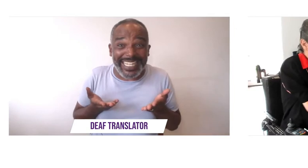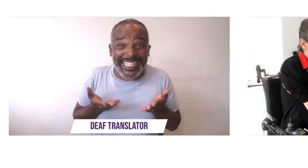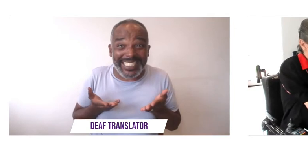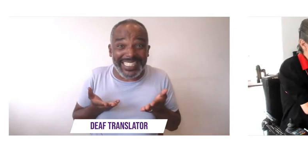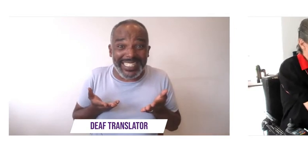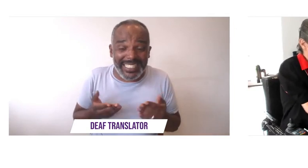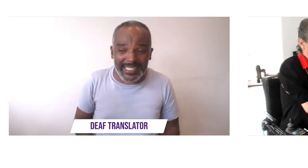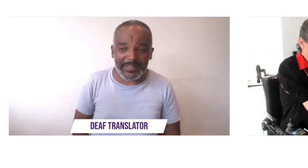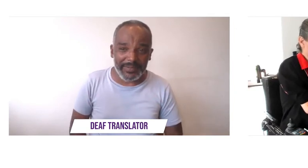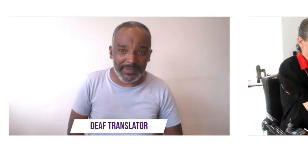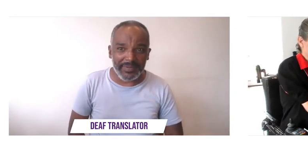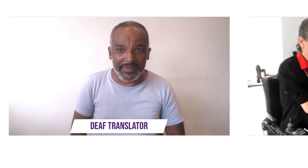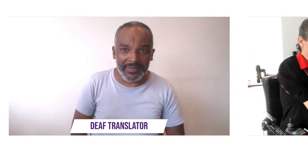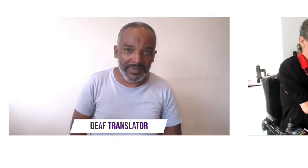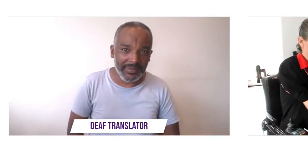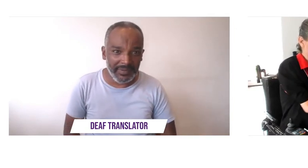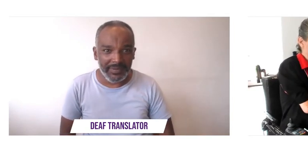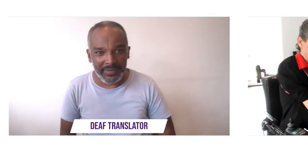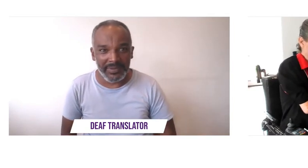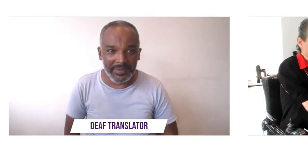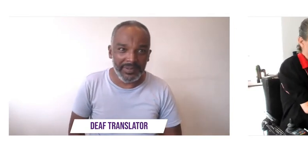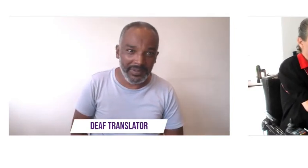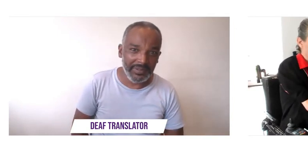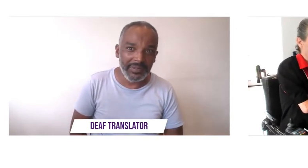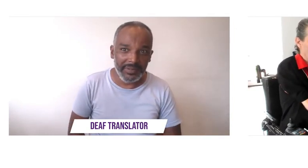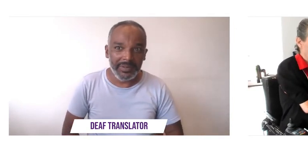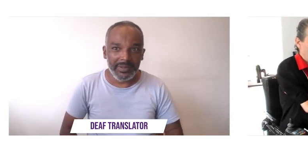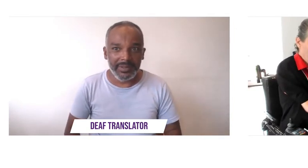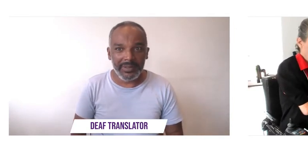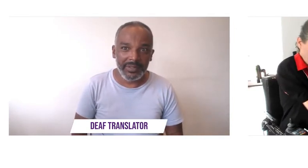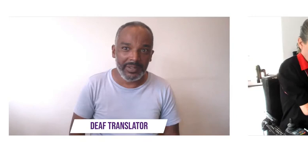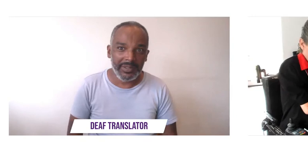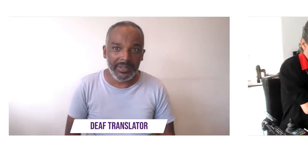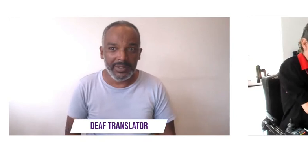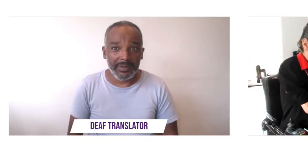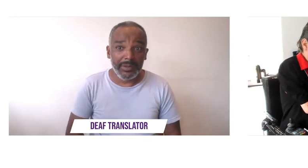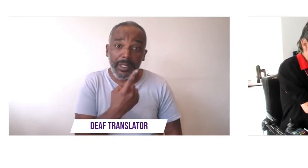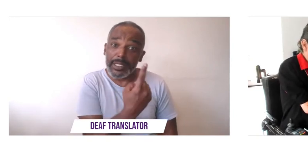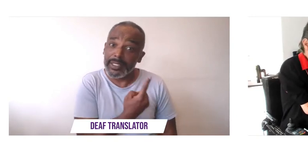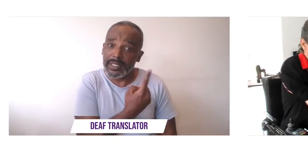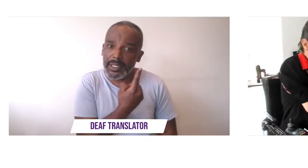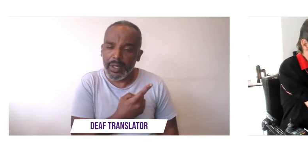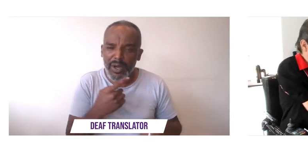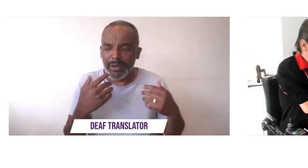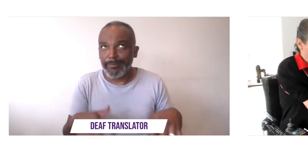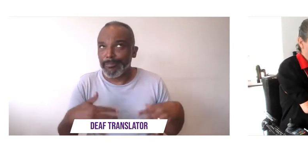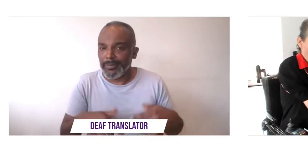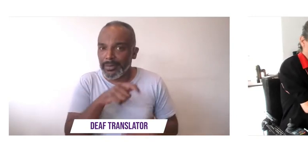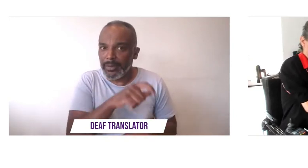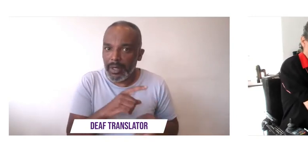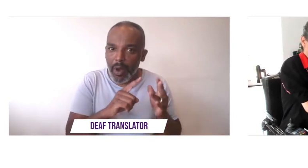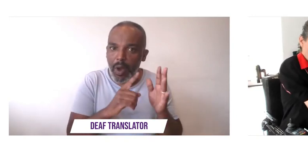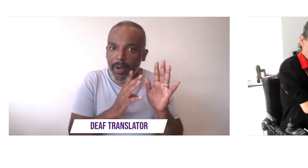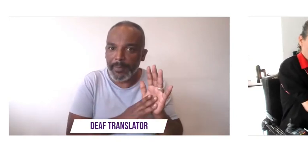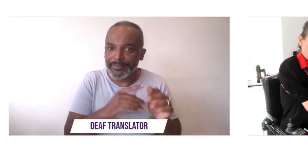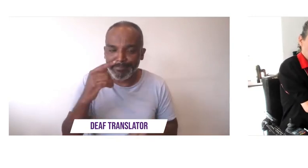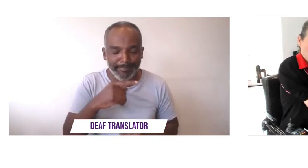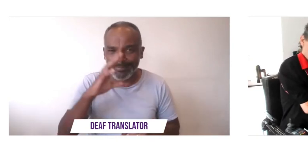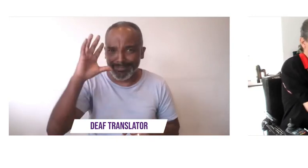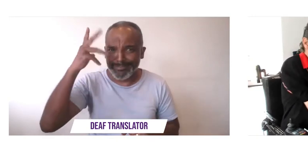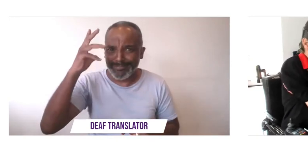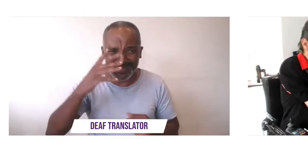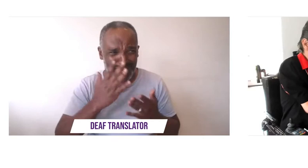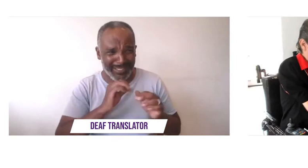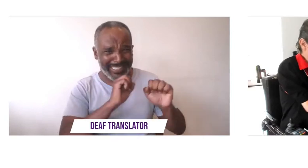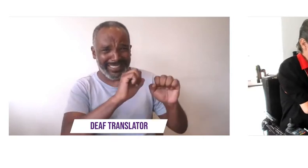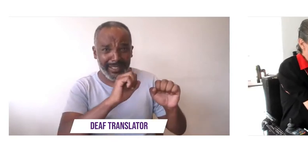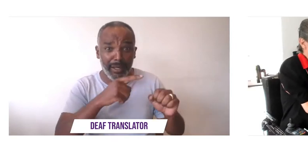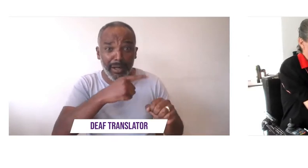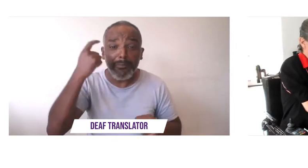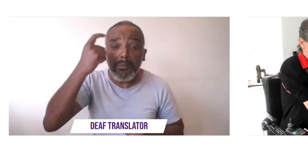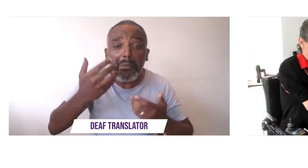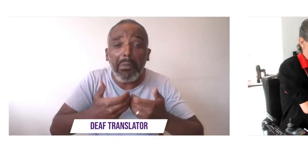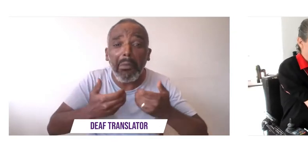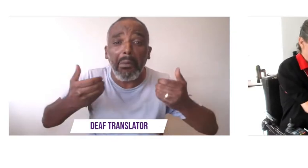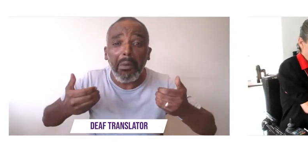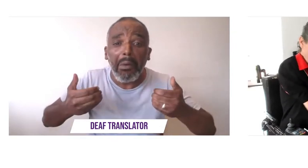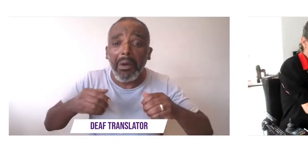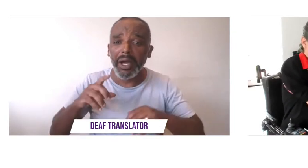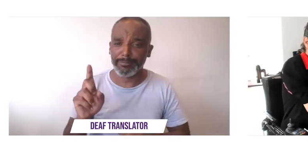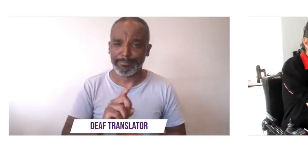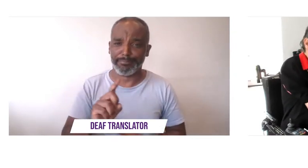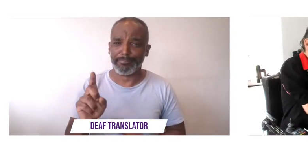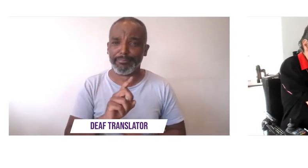fascism was ever so wrong so is this lady olga maitland who proves she's not on this land perhaps